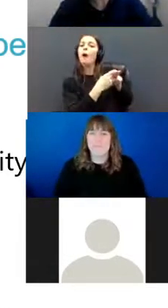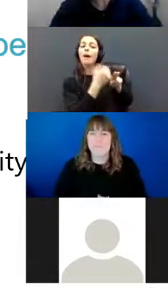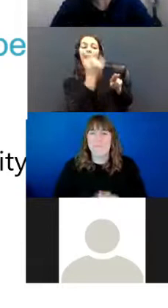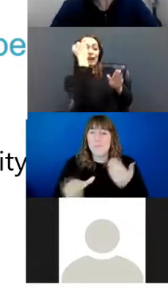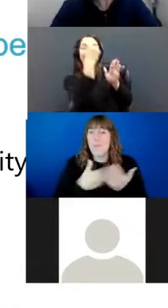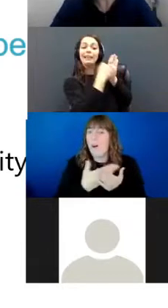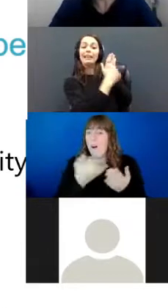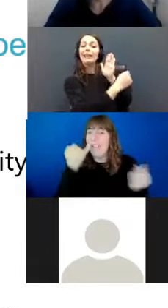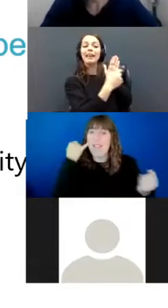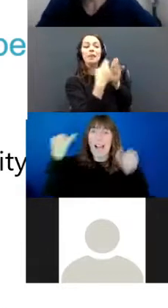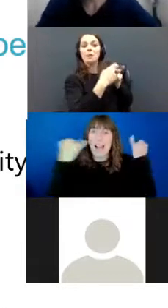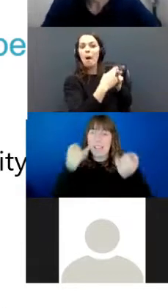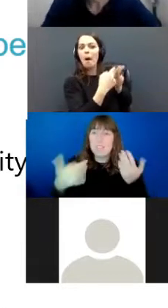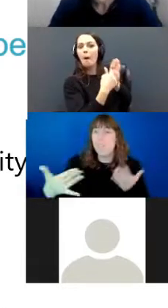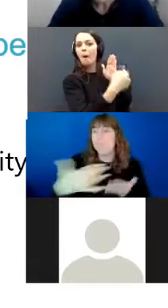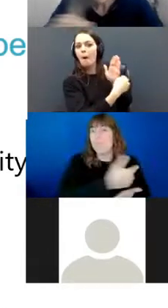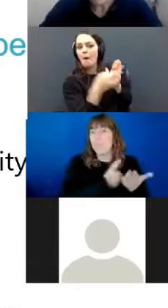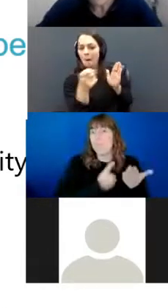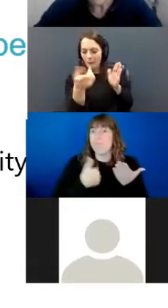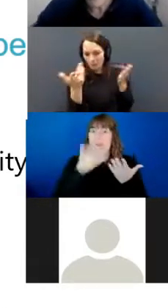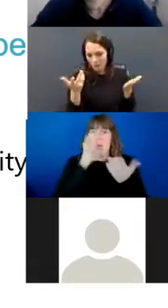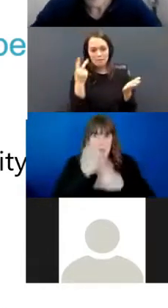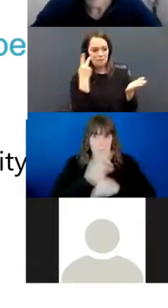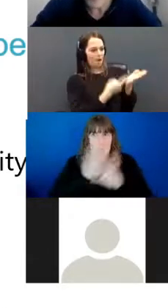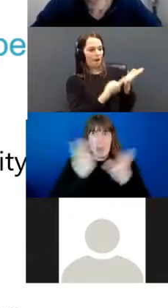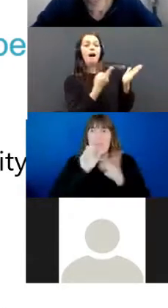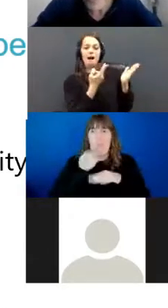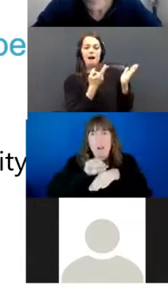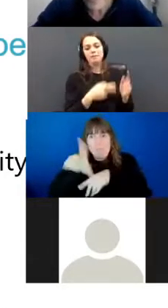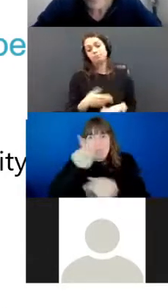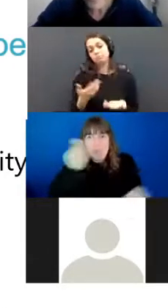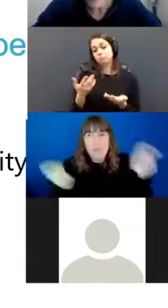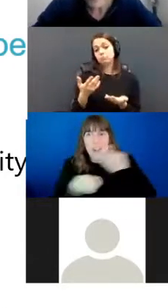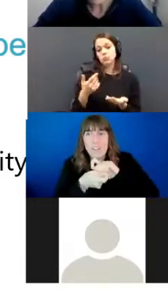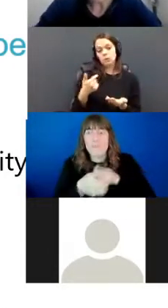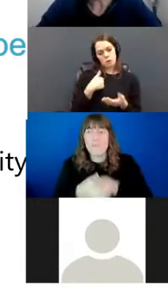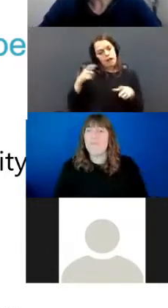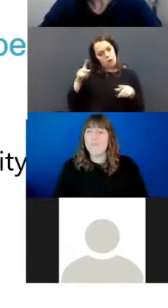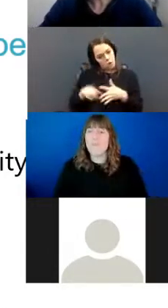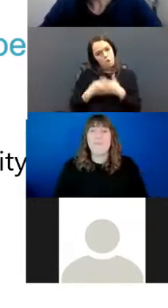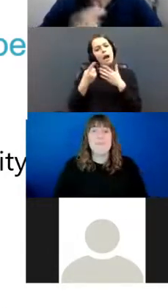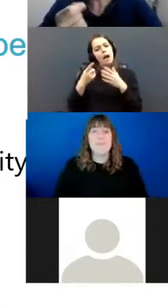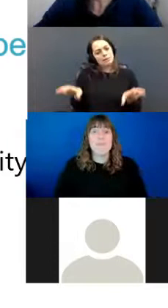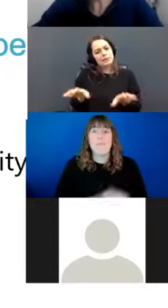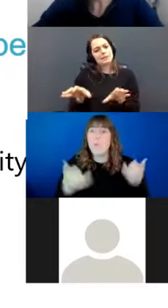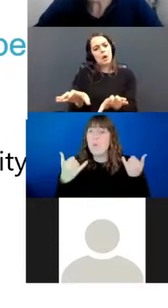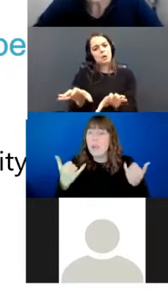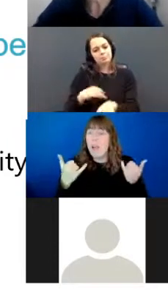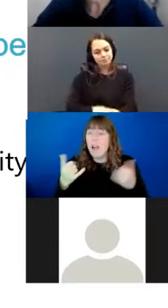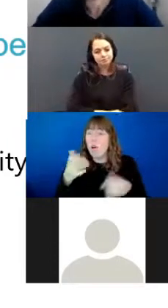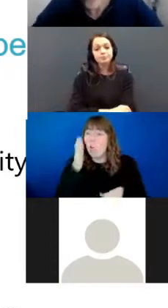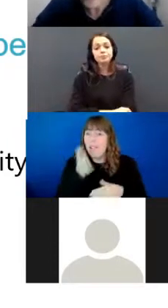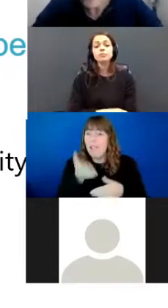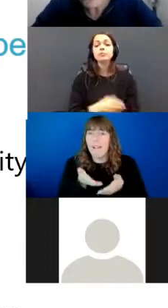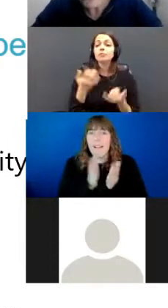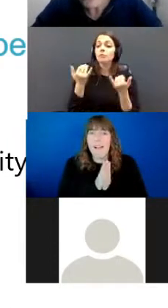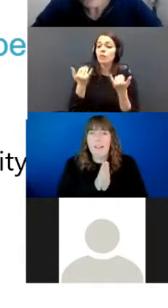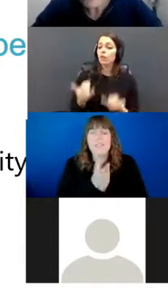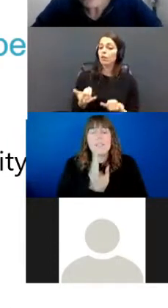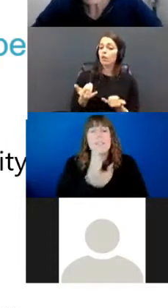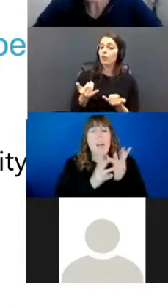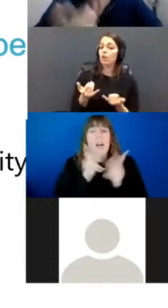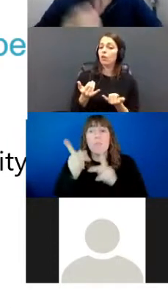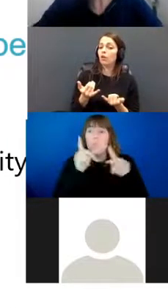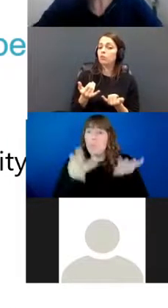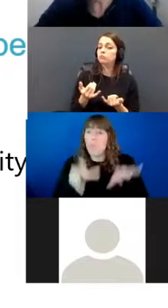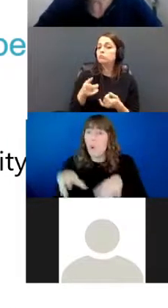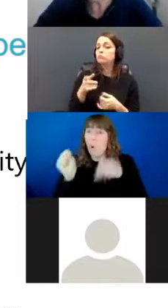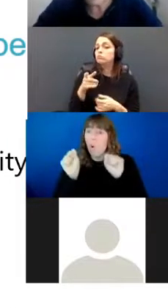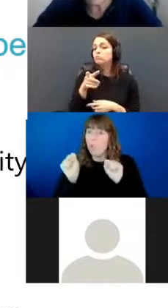move towards action now i'm going to ask um some of the um hosts to just give a little summary